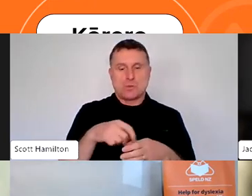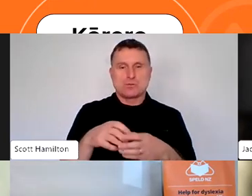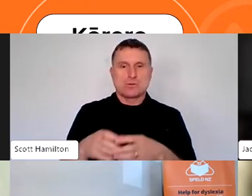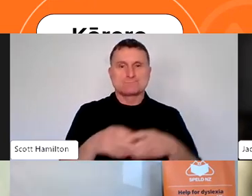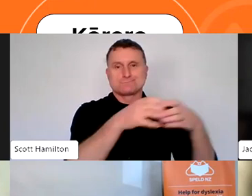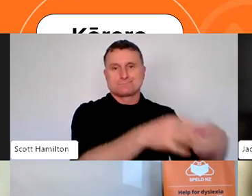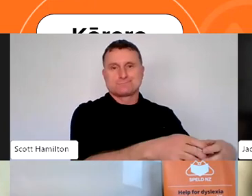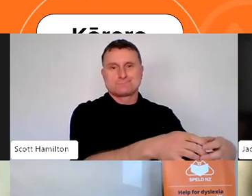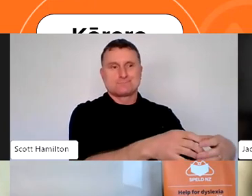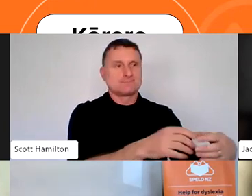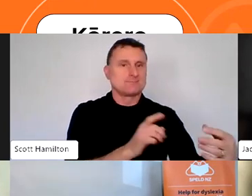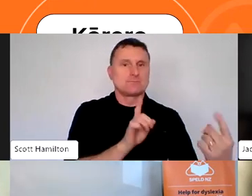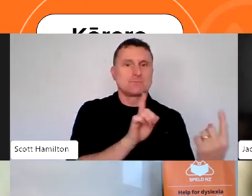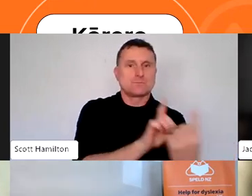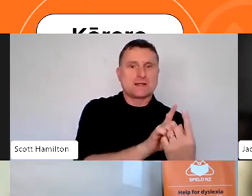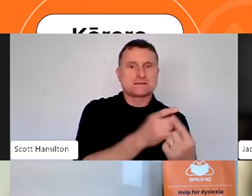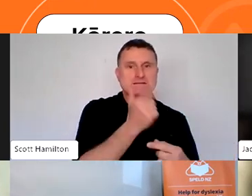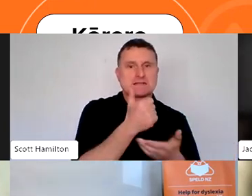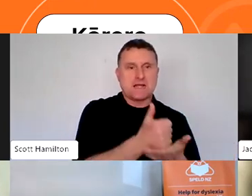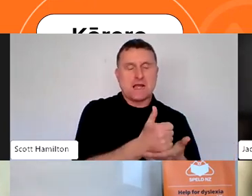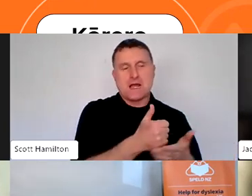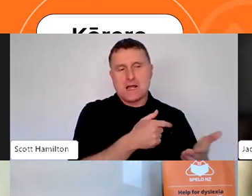a short period of time. So those are just some of the things that